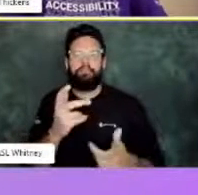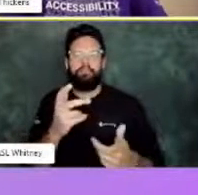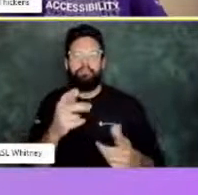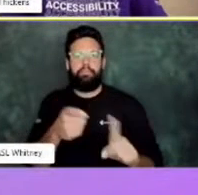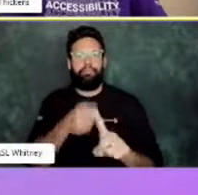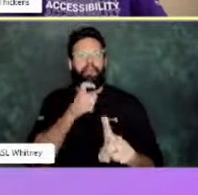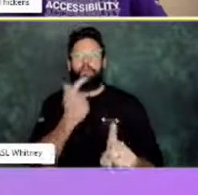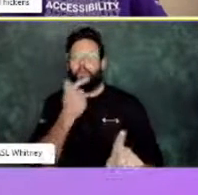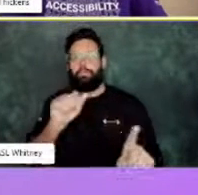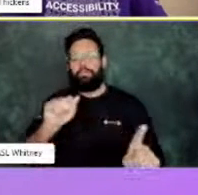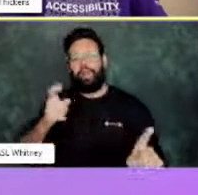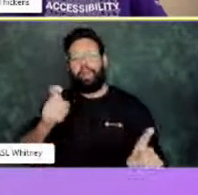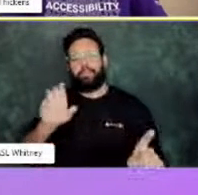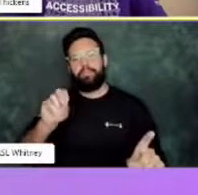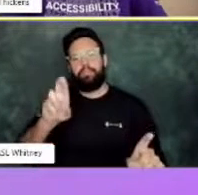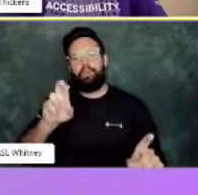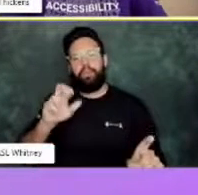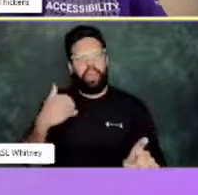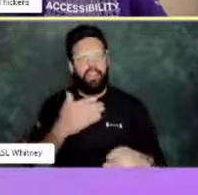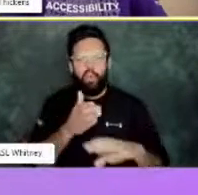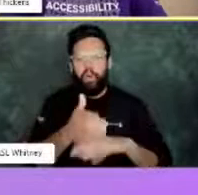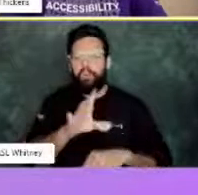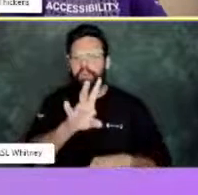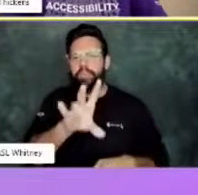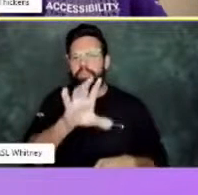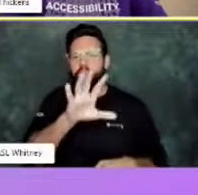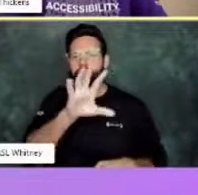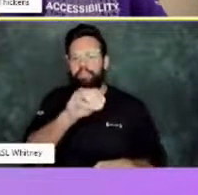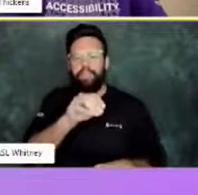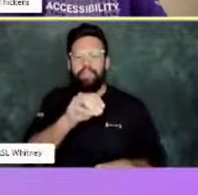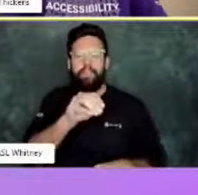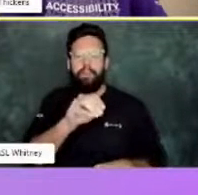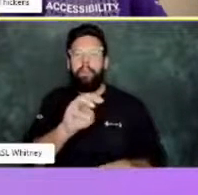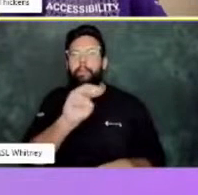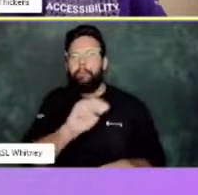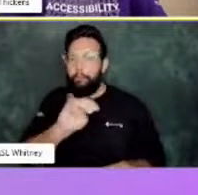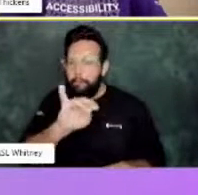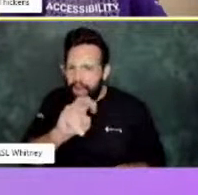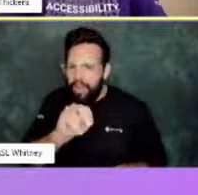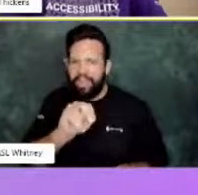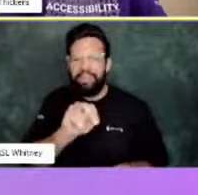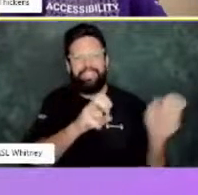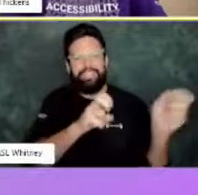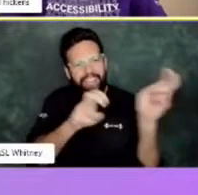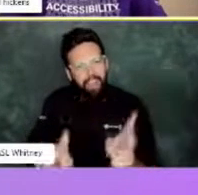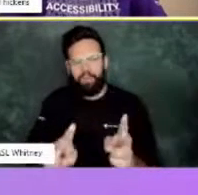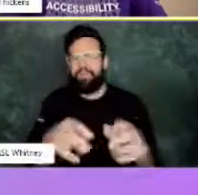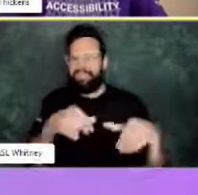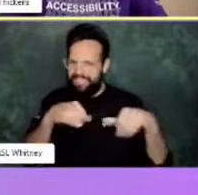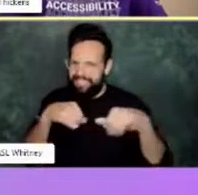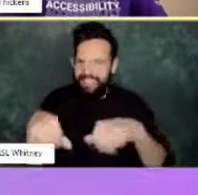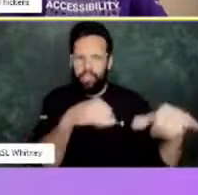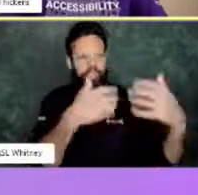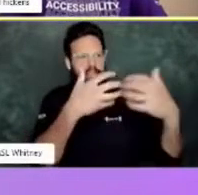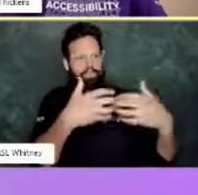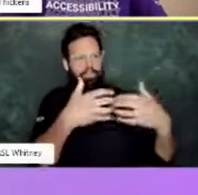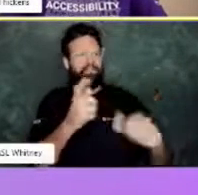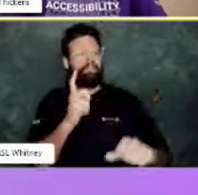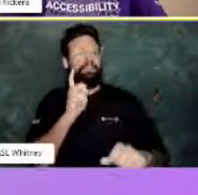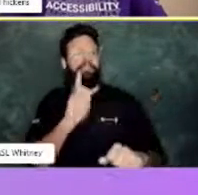axe-core has over 750 million downloads and is the industry standard engine for automated accessibility testing. It's false positive free,